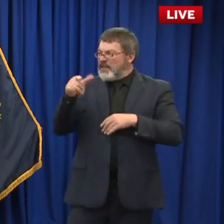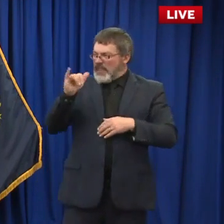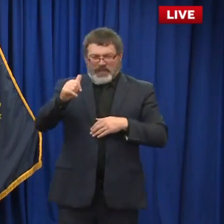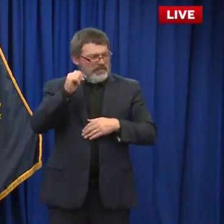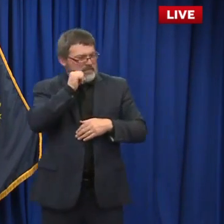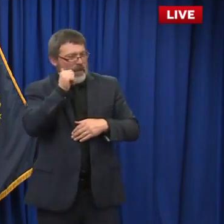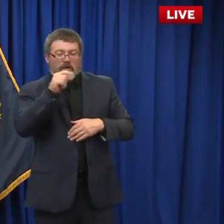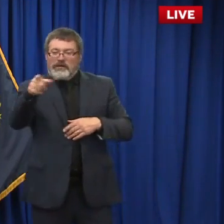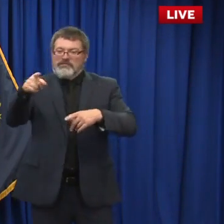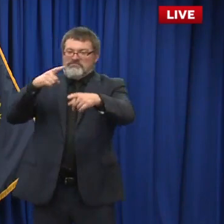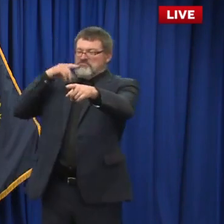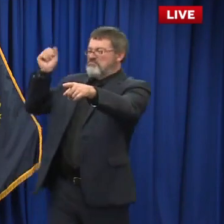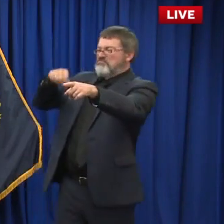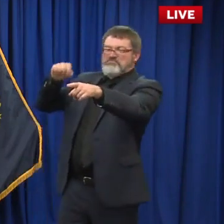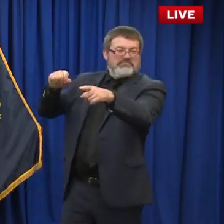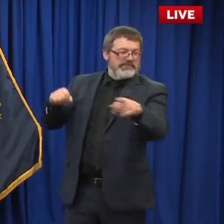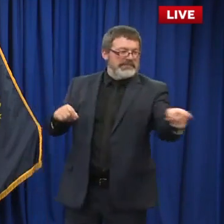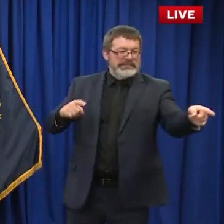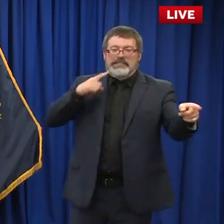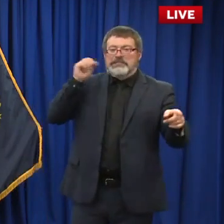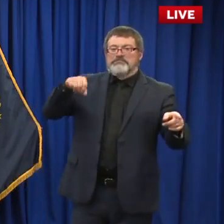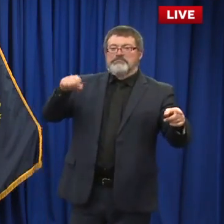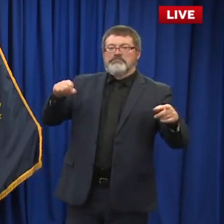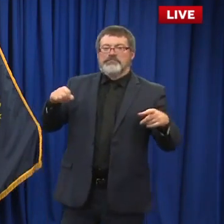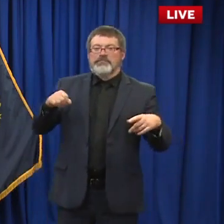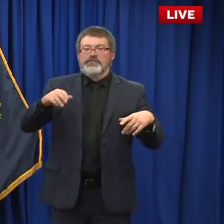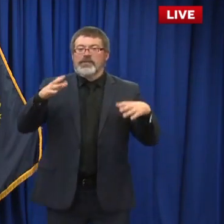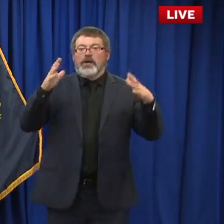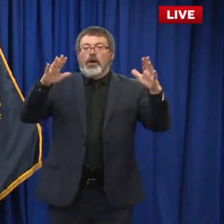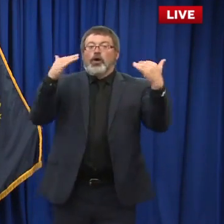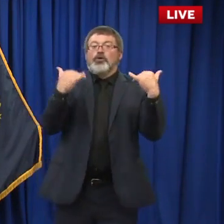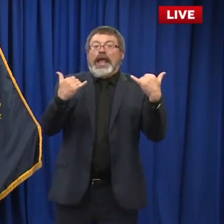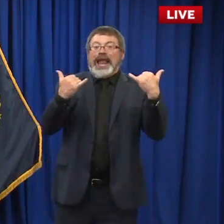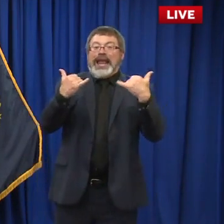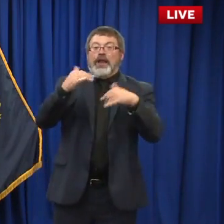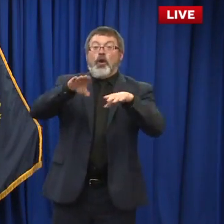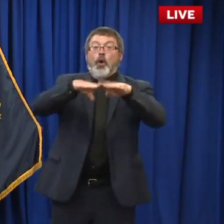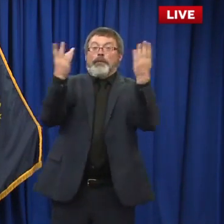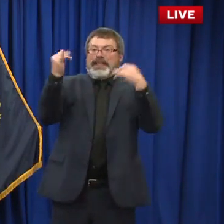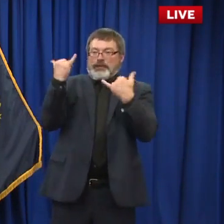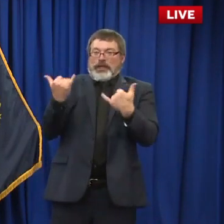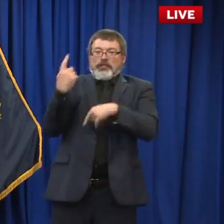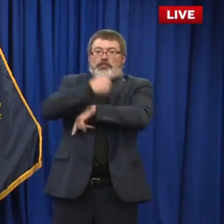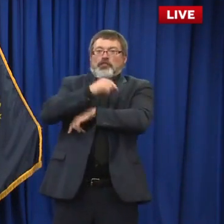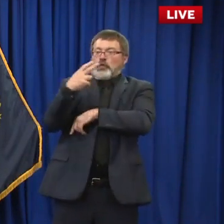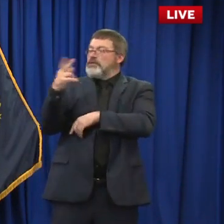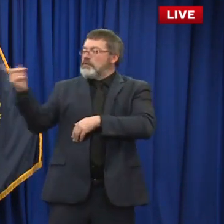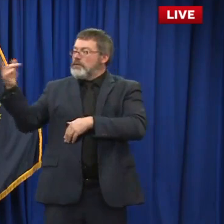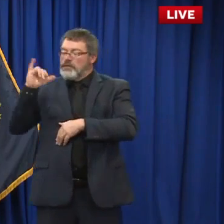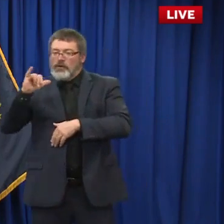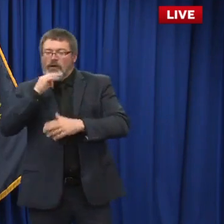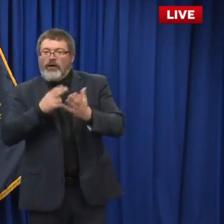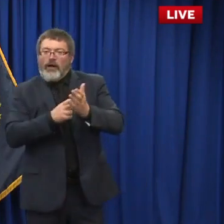ARE YOU GOING TO BE WATCHING OPENING DAY? IS IT TOMORROW? TONIGHT. TODAY IS THURSDAY ALREADY. I'M SORRY.